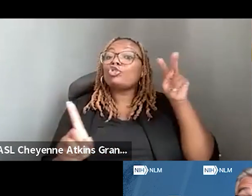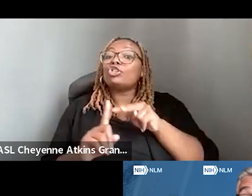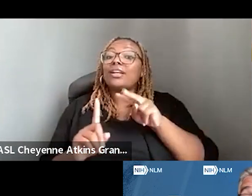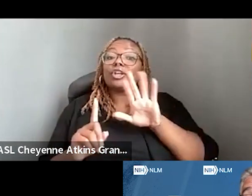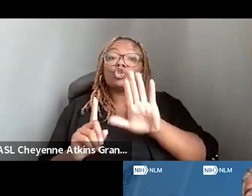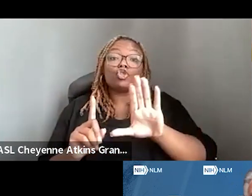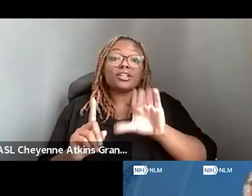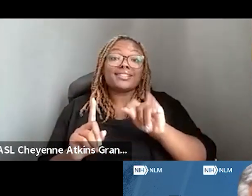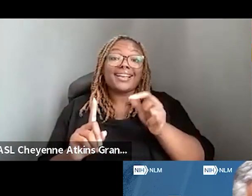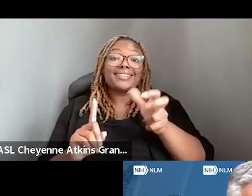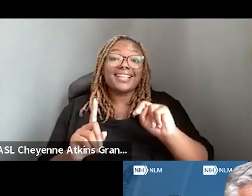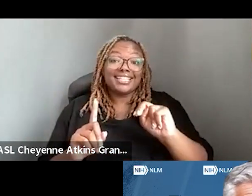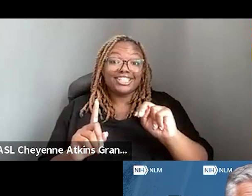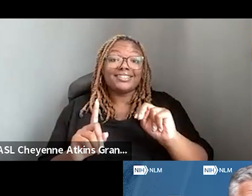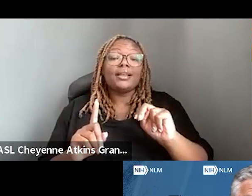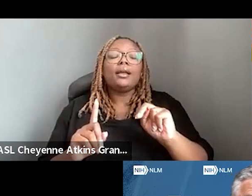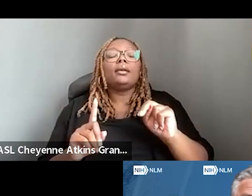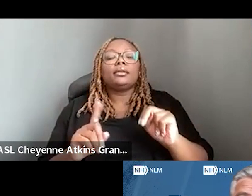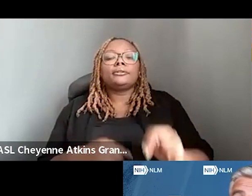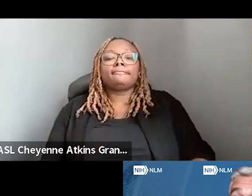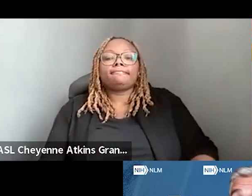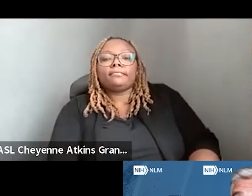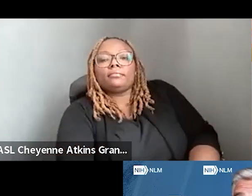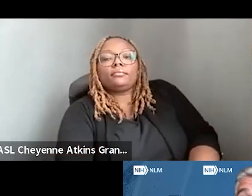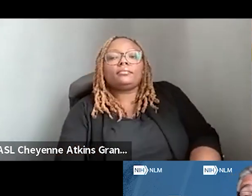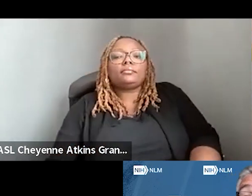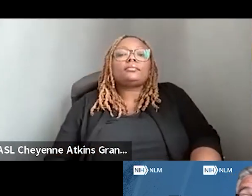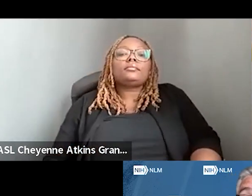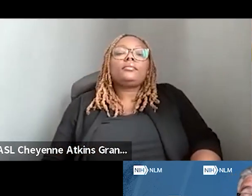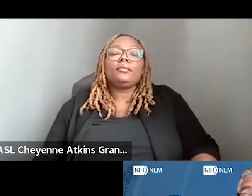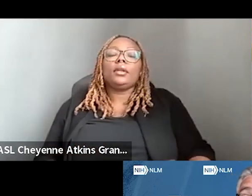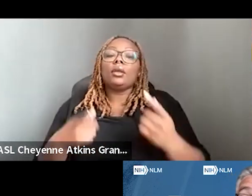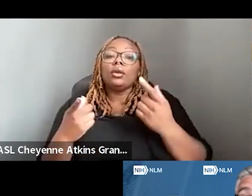So when you come to the portion of the biographical sketch where you're adding